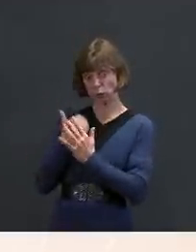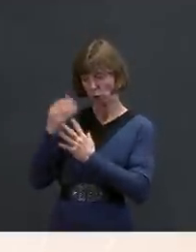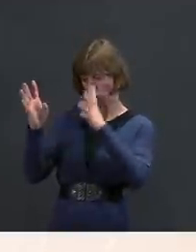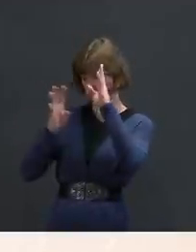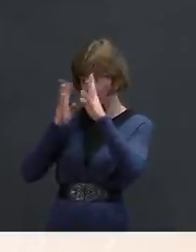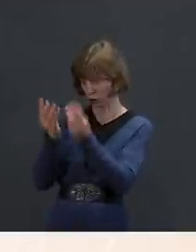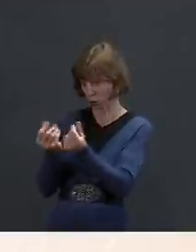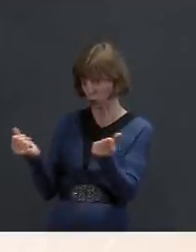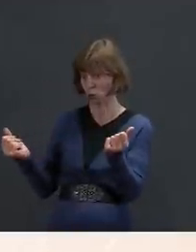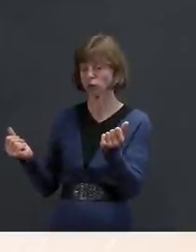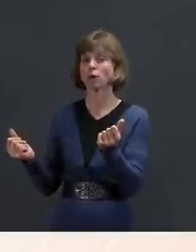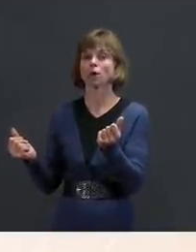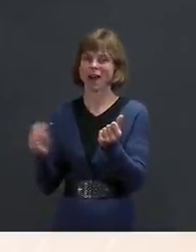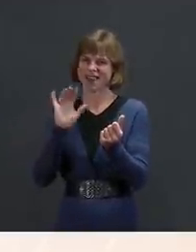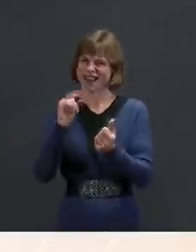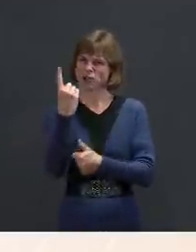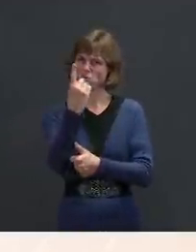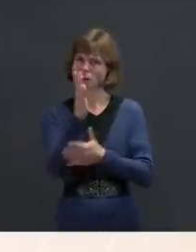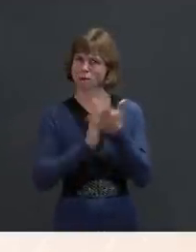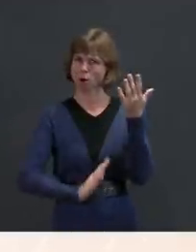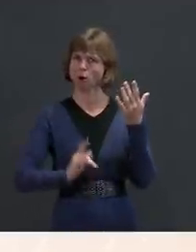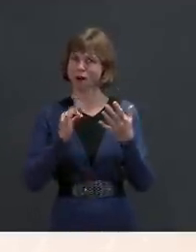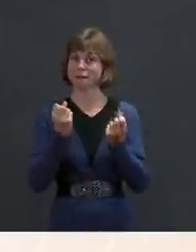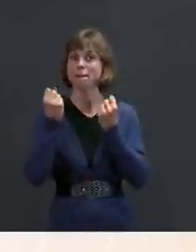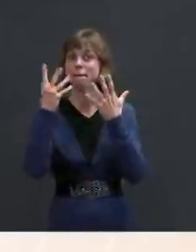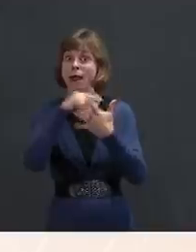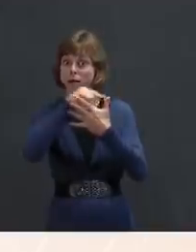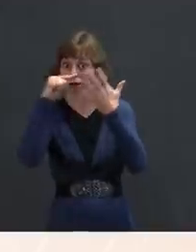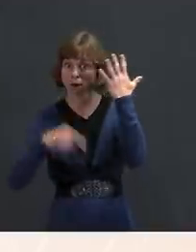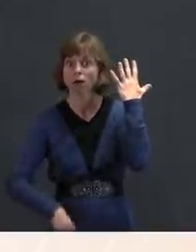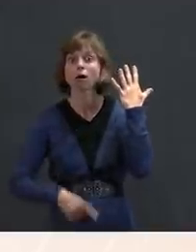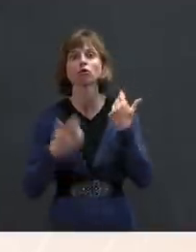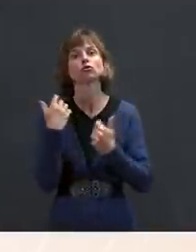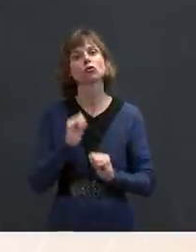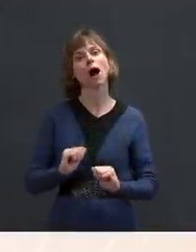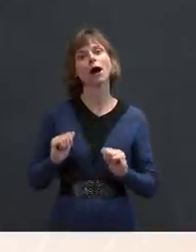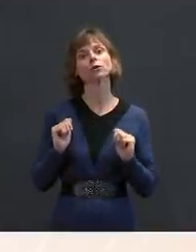is but one part of a multi-part strategy to execute on the President's vision.